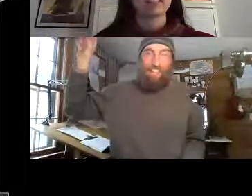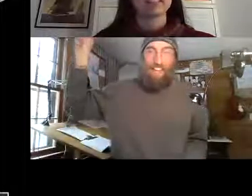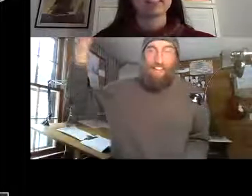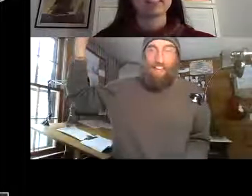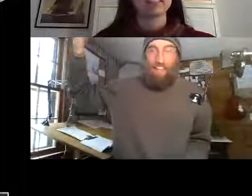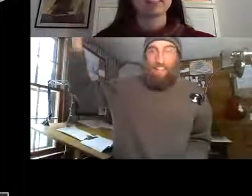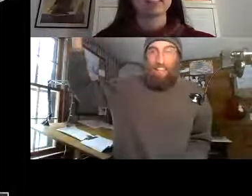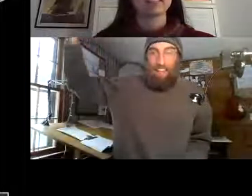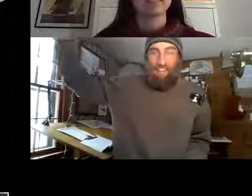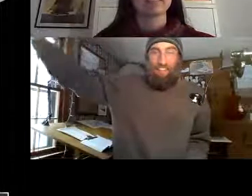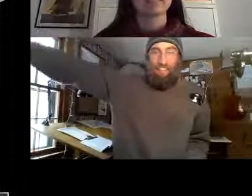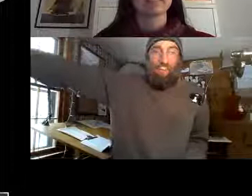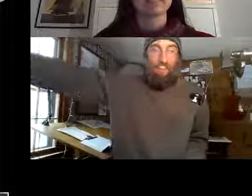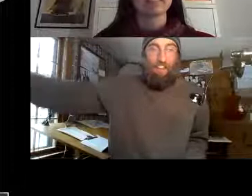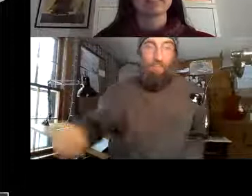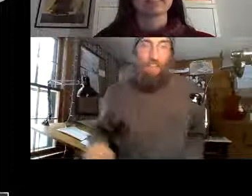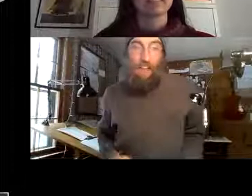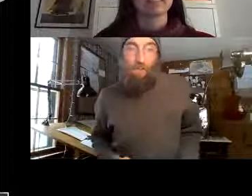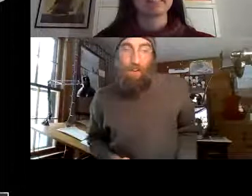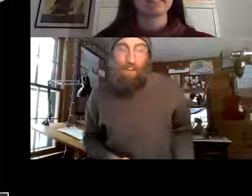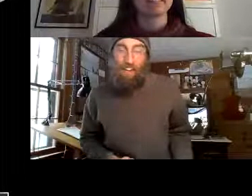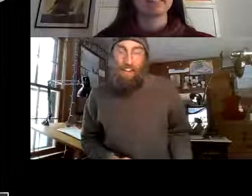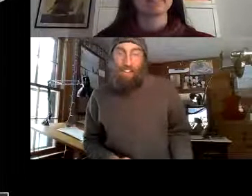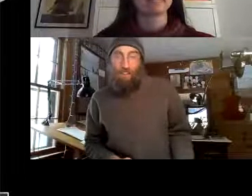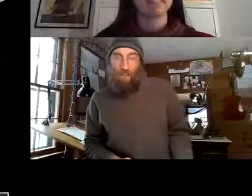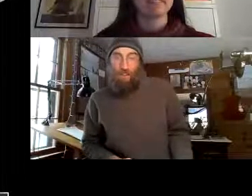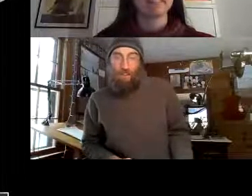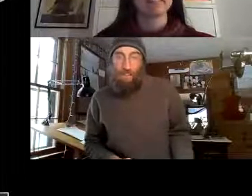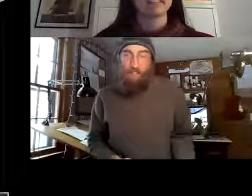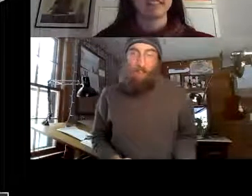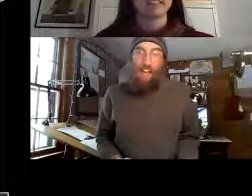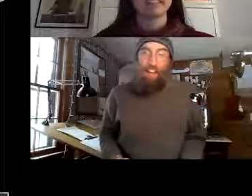today in the uh Tucker Free Library here in Henniker, and Freeman Colby's hometown.